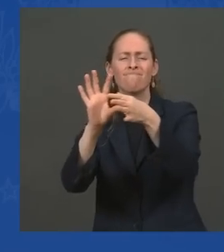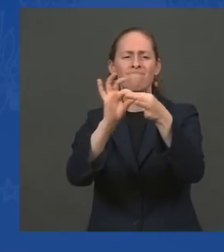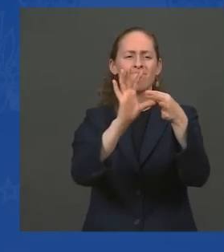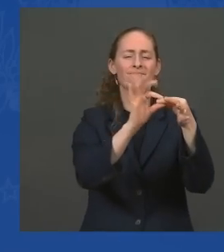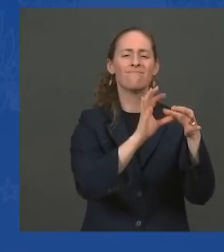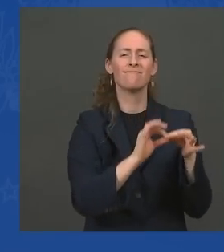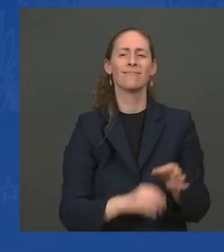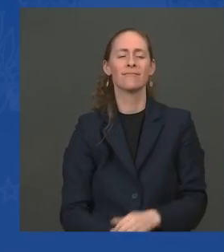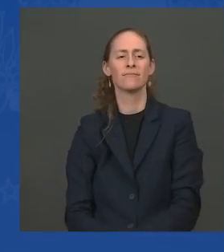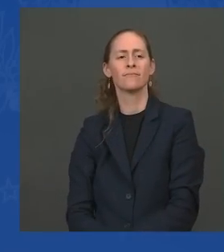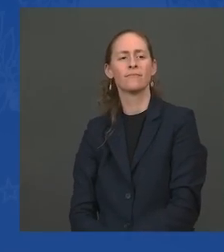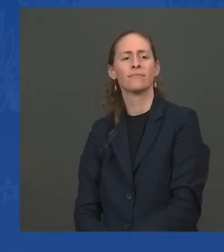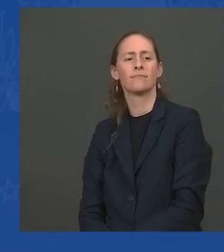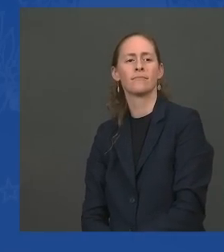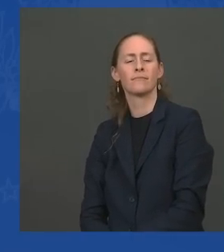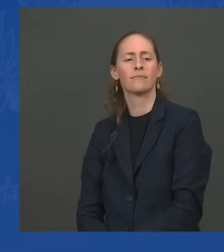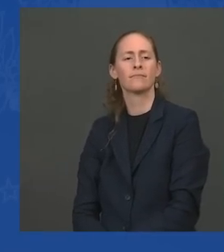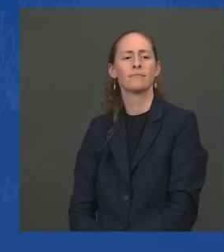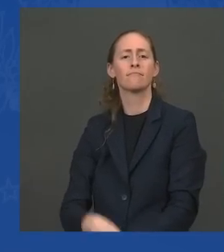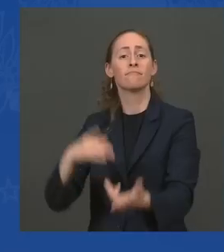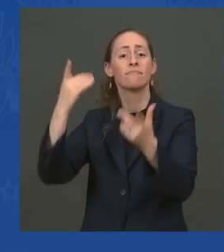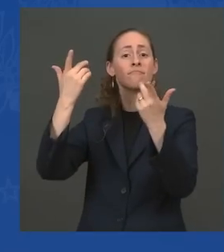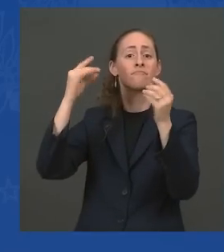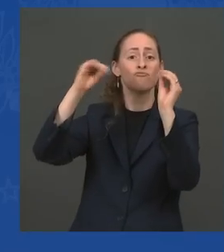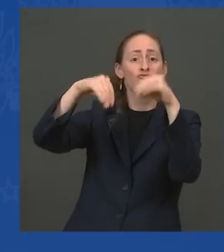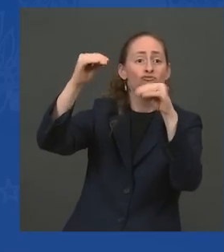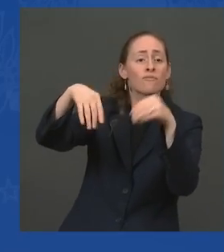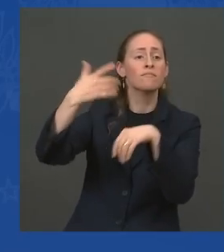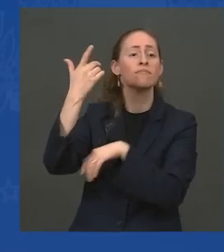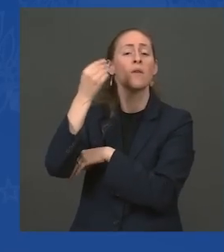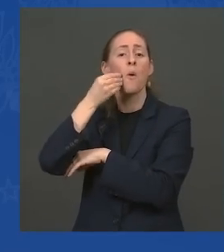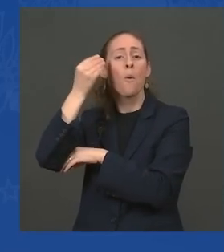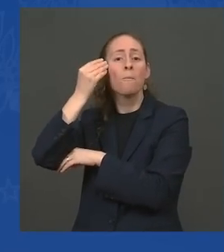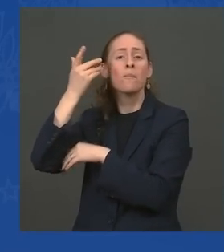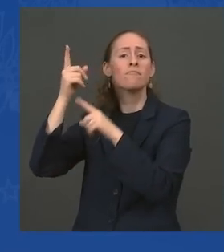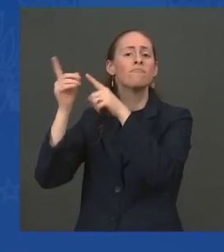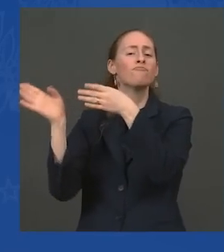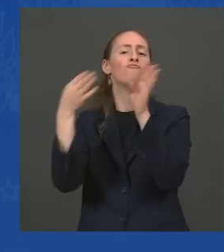wind farms, batteries and electric vehicles, including many that's here at Factory Zero.